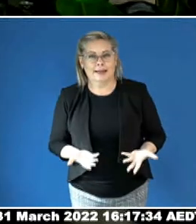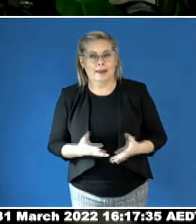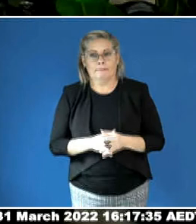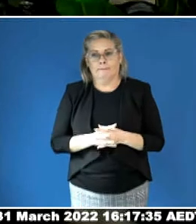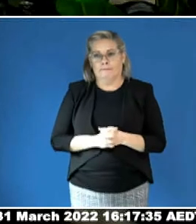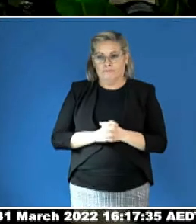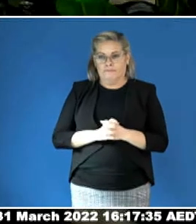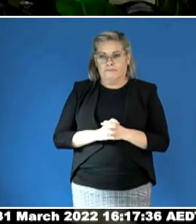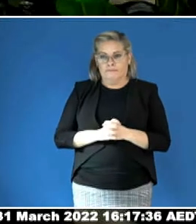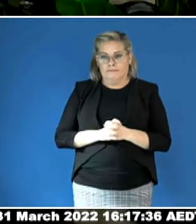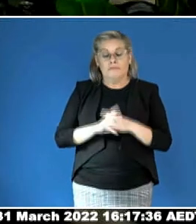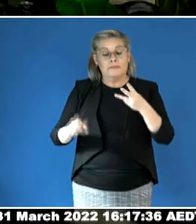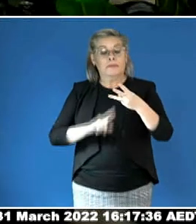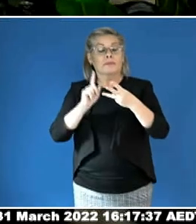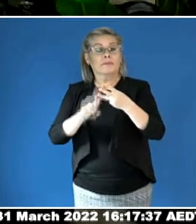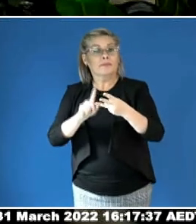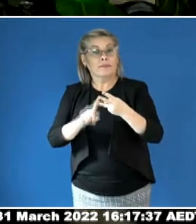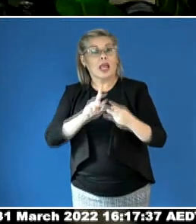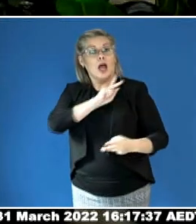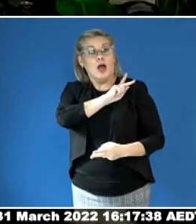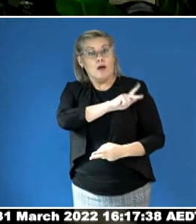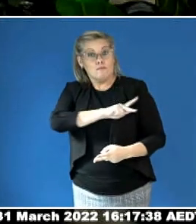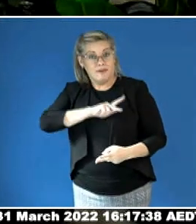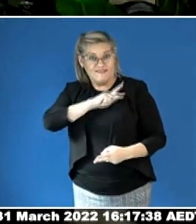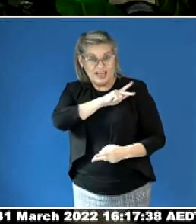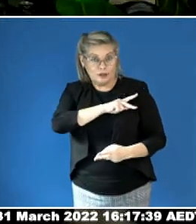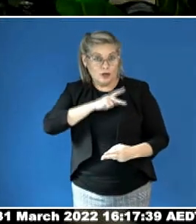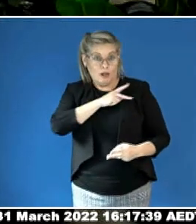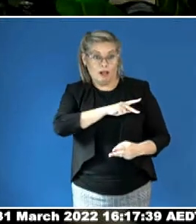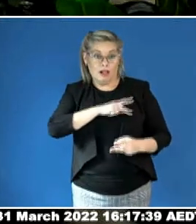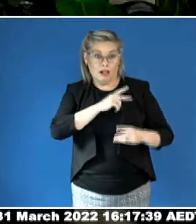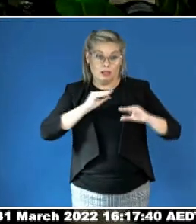professional experience is needed to understand any link or risk between